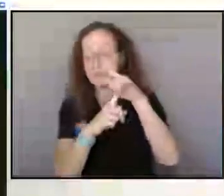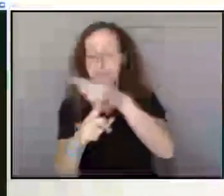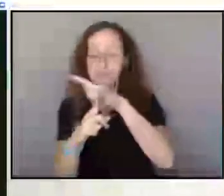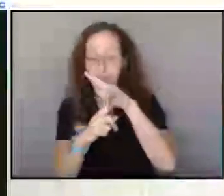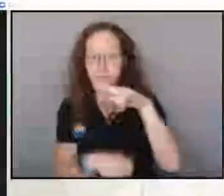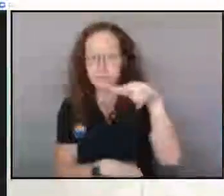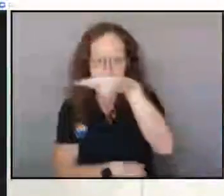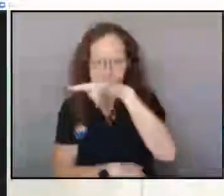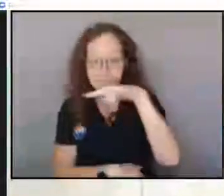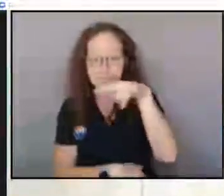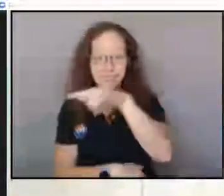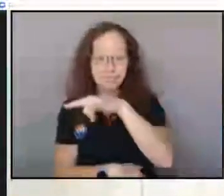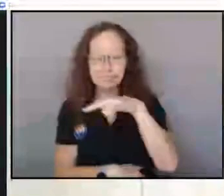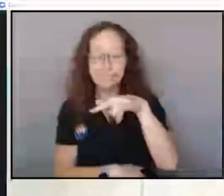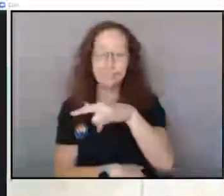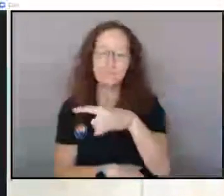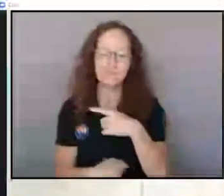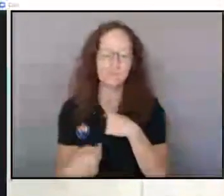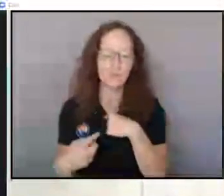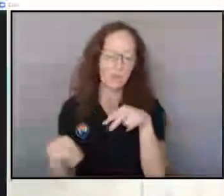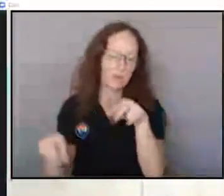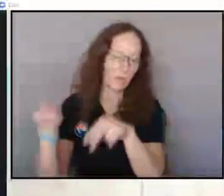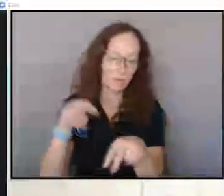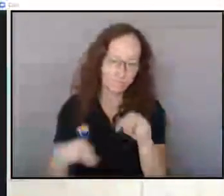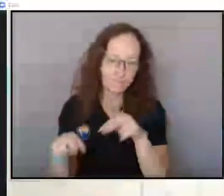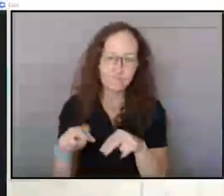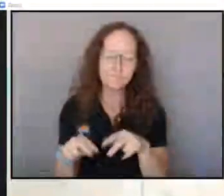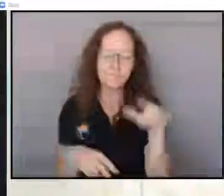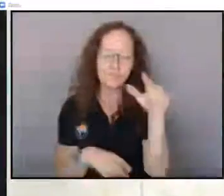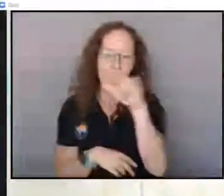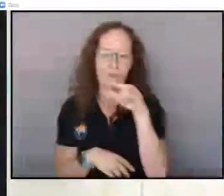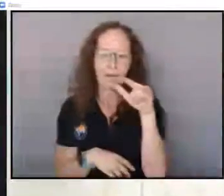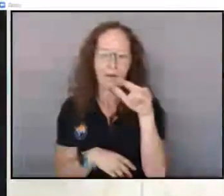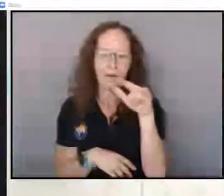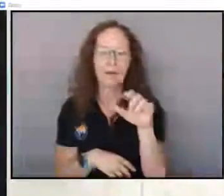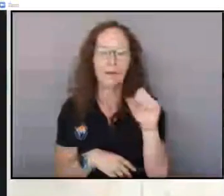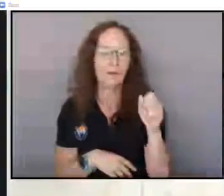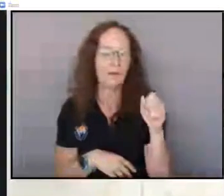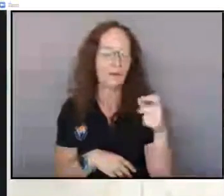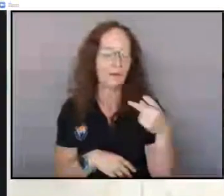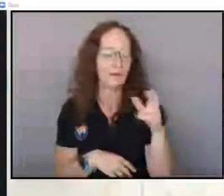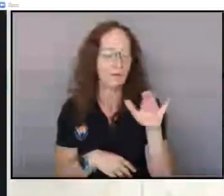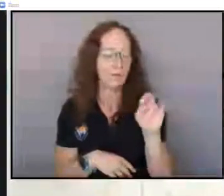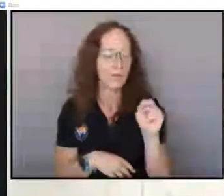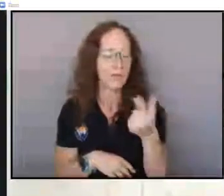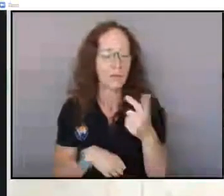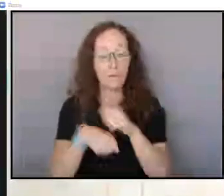BEEN MONITORING IT BY AIR. THIS IS A PIECE UP IN SPRING MOUNTAIN IN THE WILDERNESS AND THAT FIRE HAS NOT MOVED SIGNIFICANTLY AT ALL SINCE WE